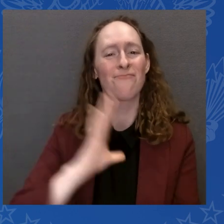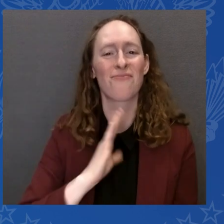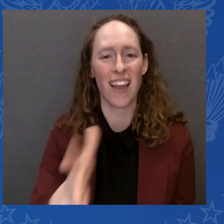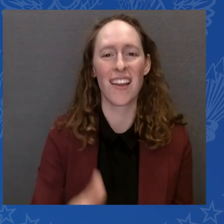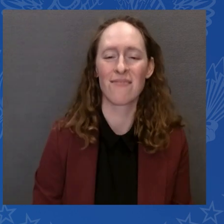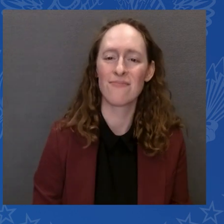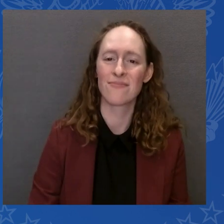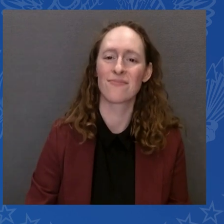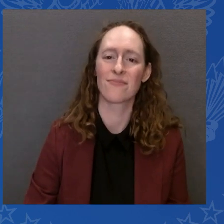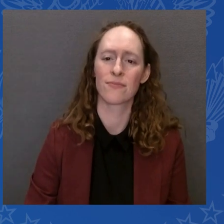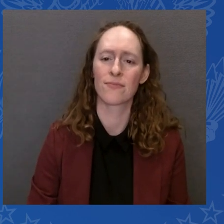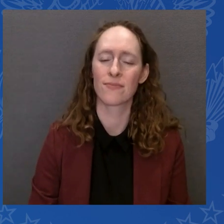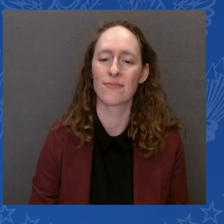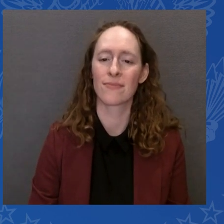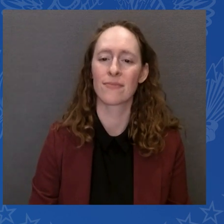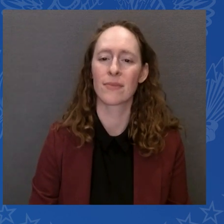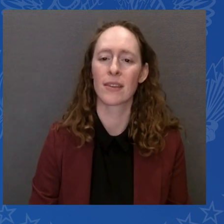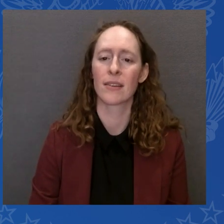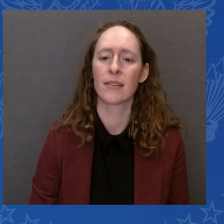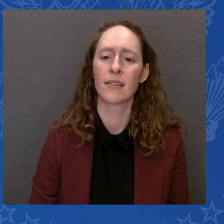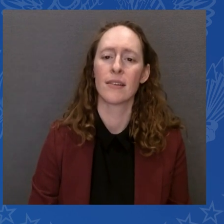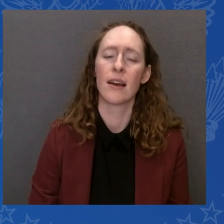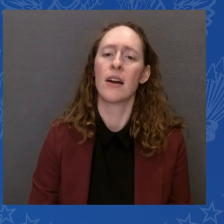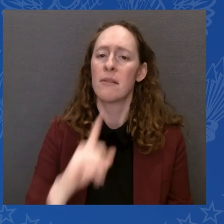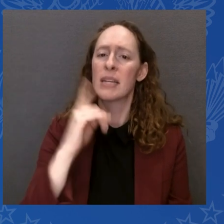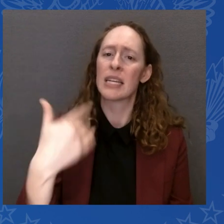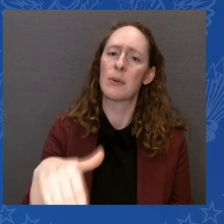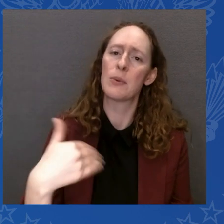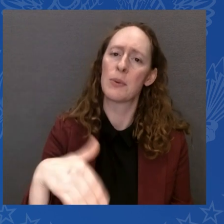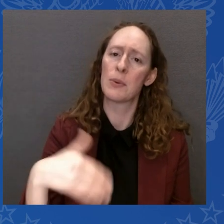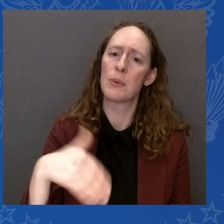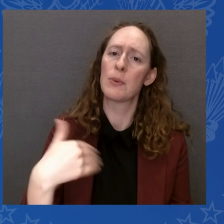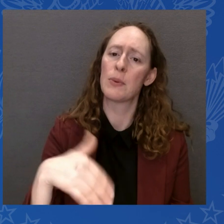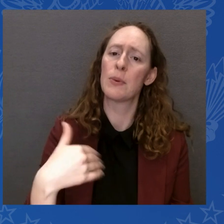We had over 200 search and rescue folks out there over the course last week,